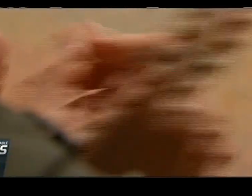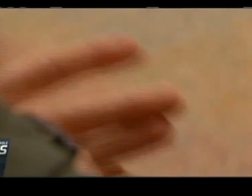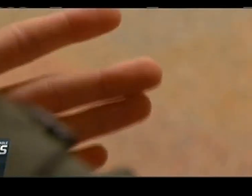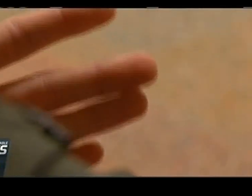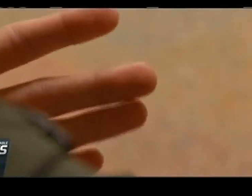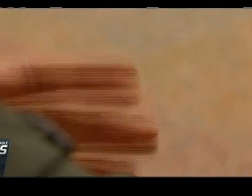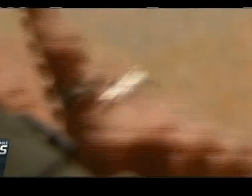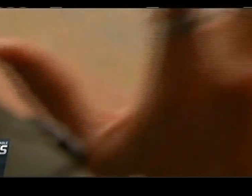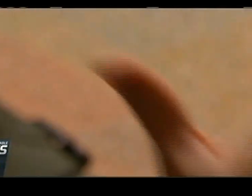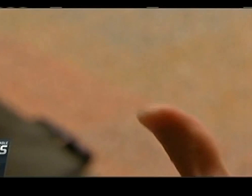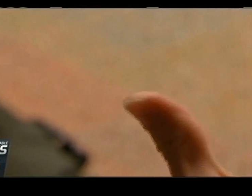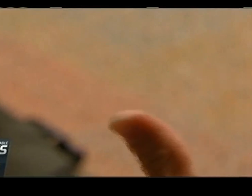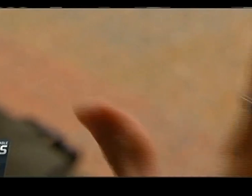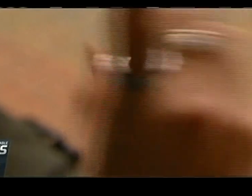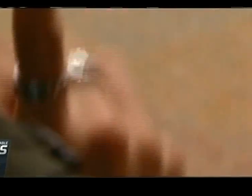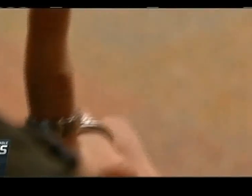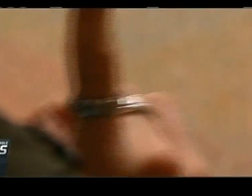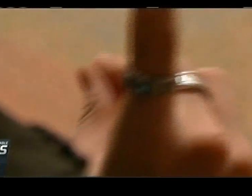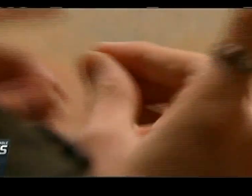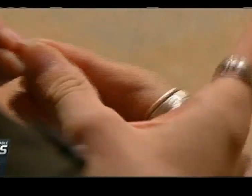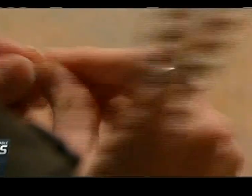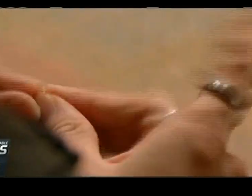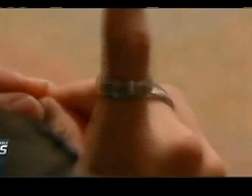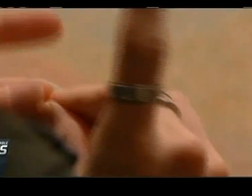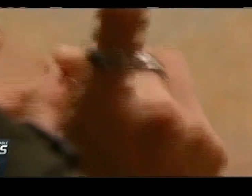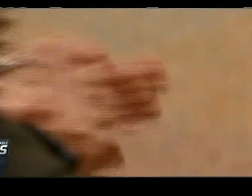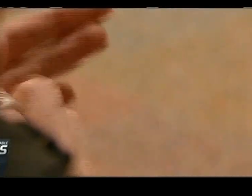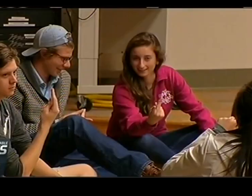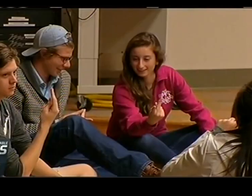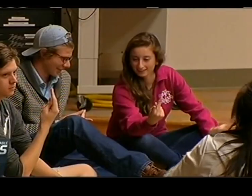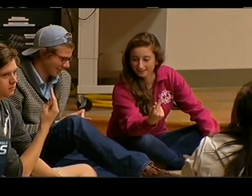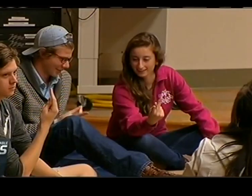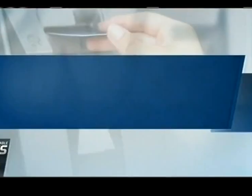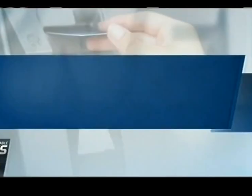new people every Wednesday night in Lyndon Baines Johnson Hall.